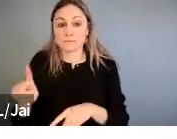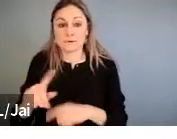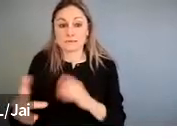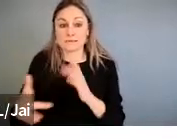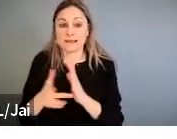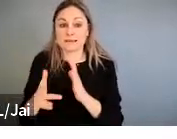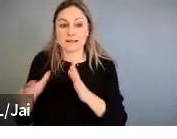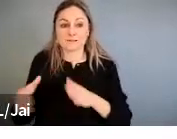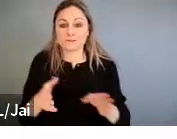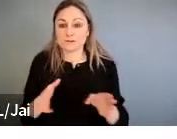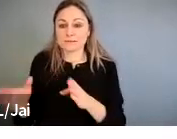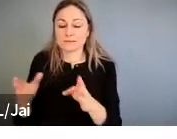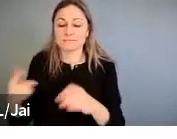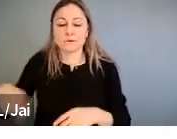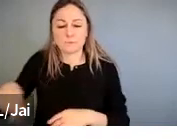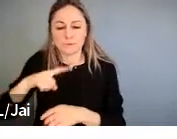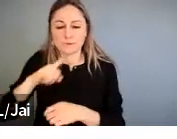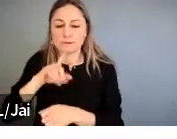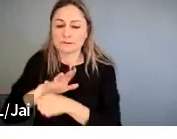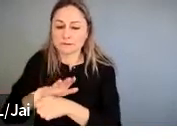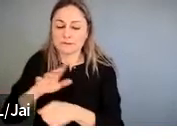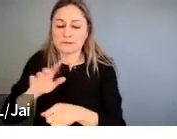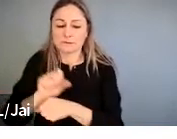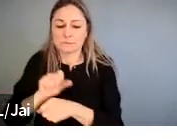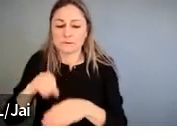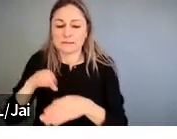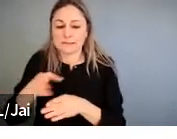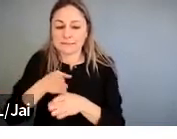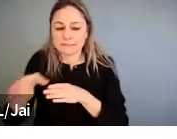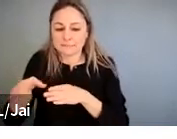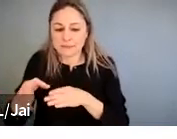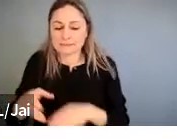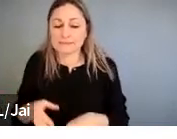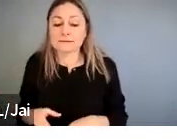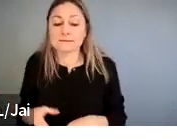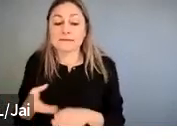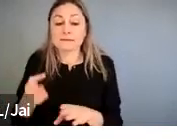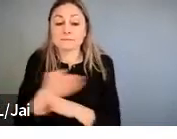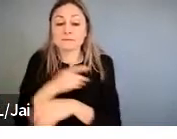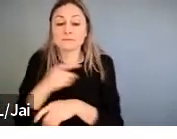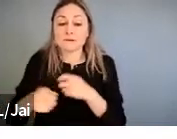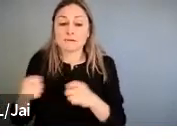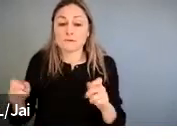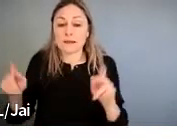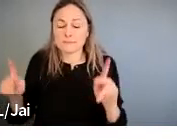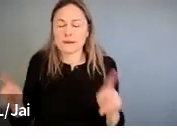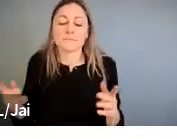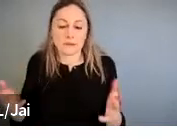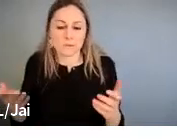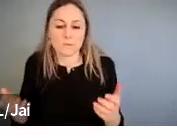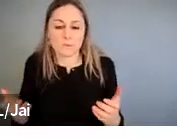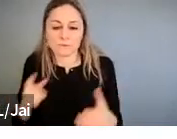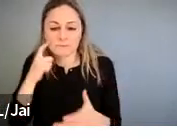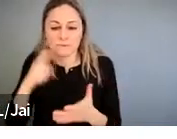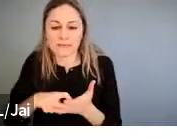are committed to continue to work in the space. Before we wrap up, I do want to recognize our